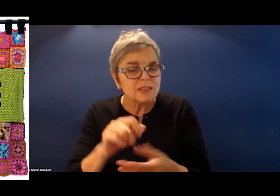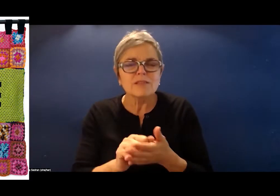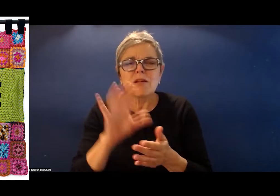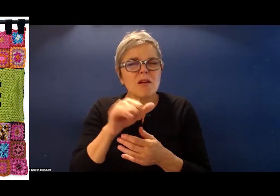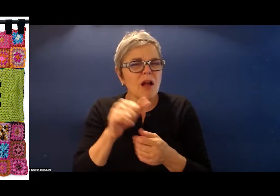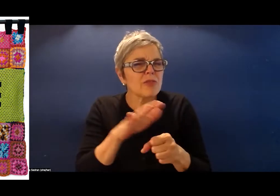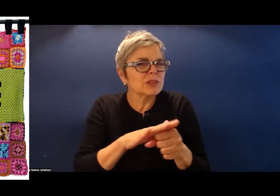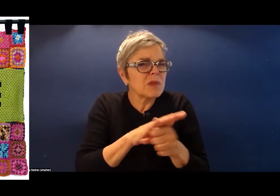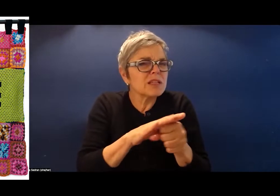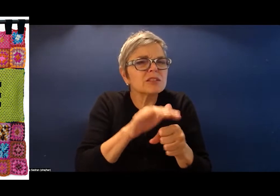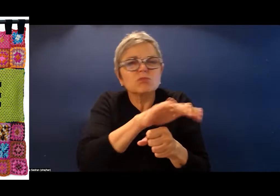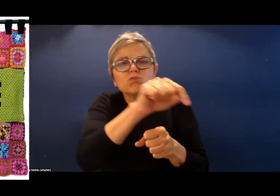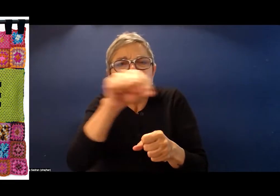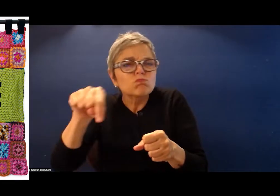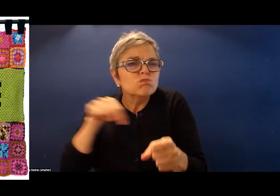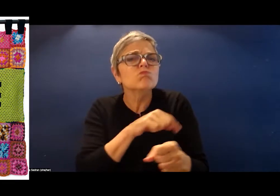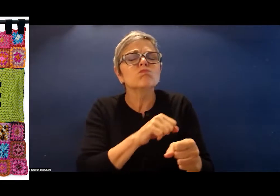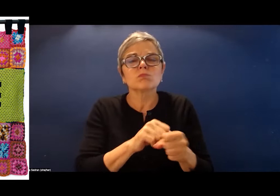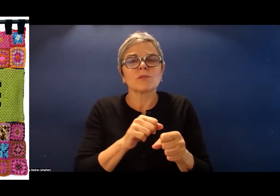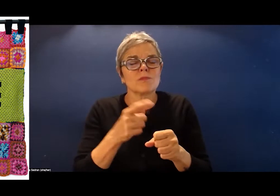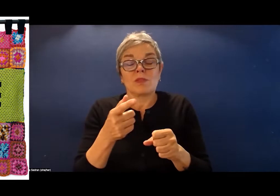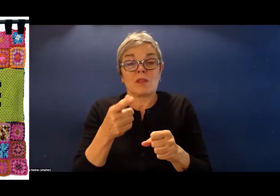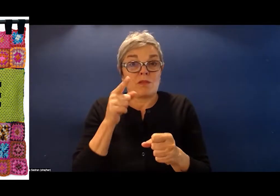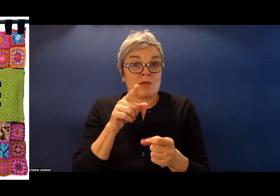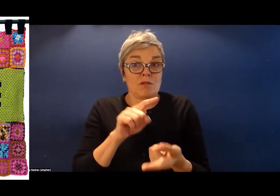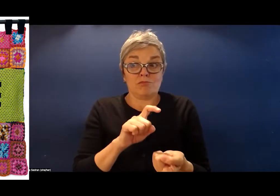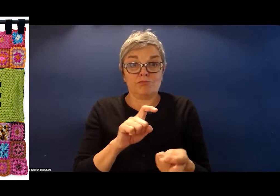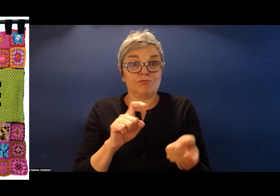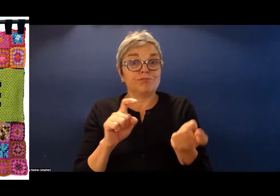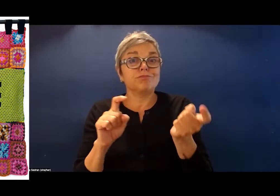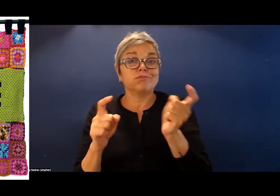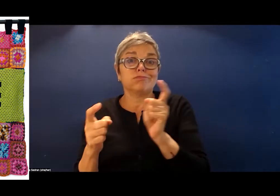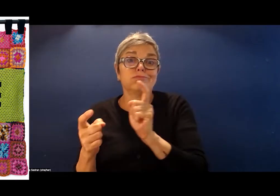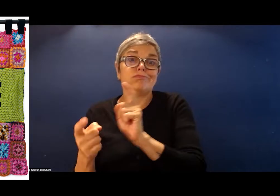And then what it transformed into was a sort of... it was a virtual space,